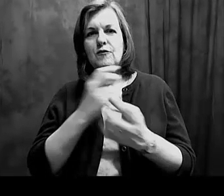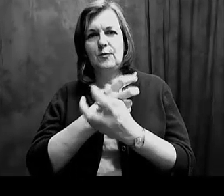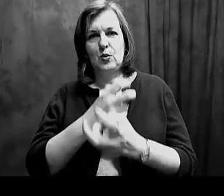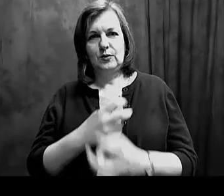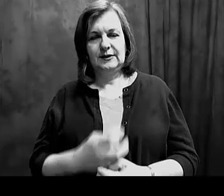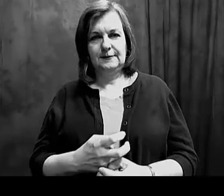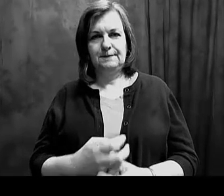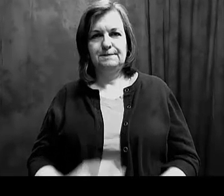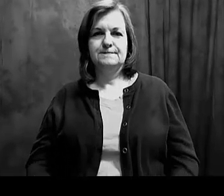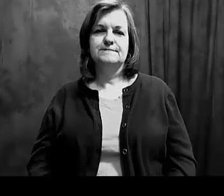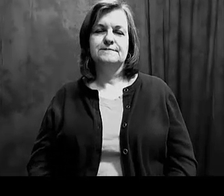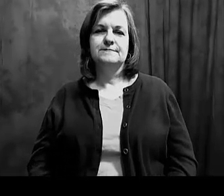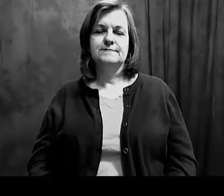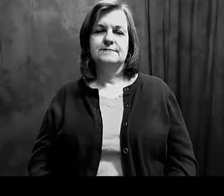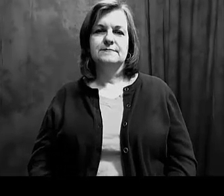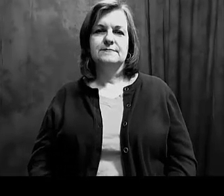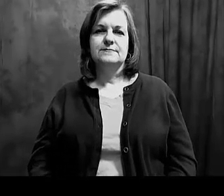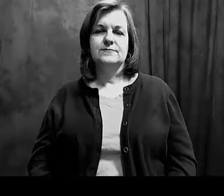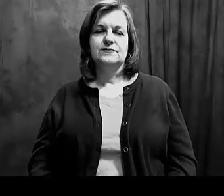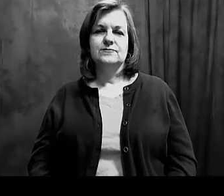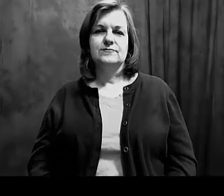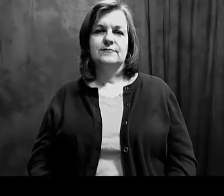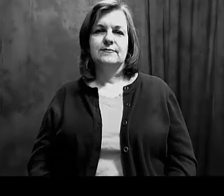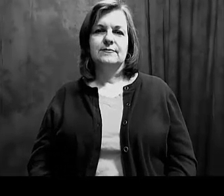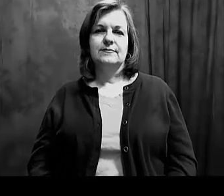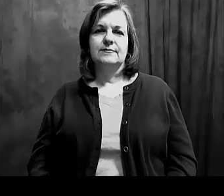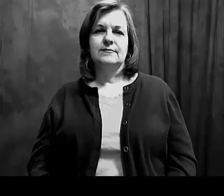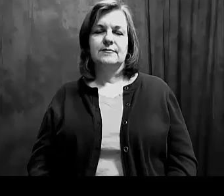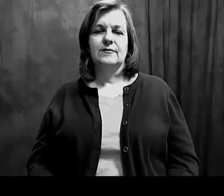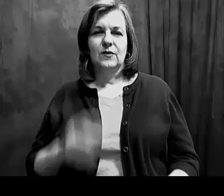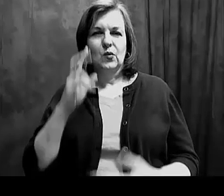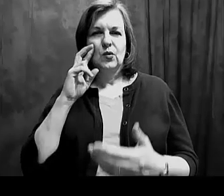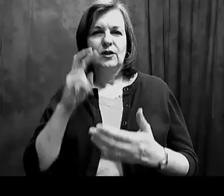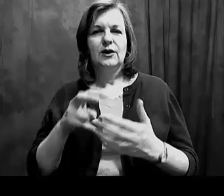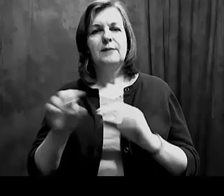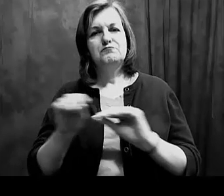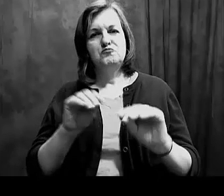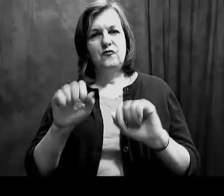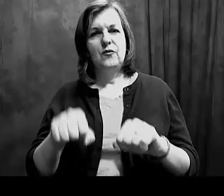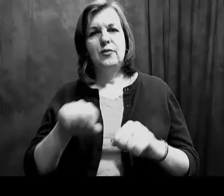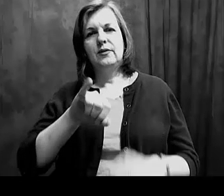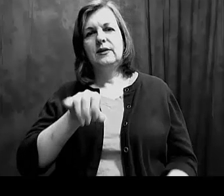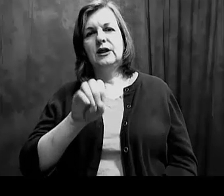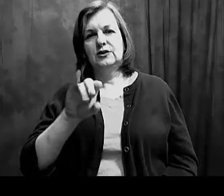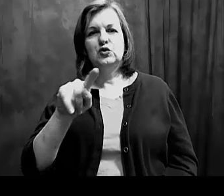when we look at movable joints we are actually looking at